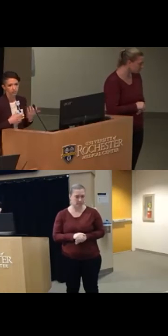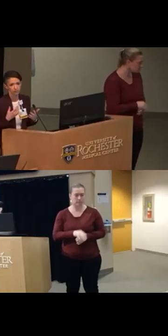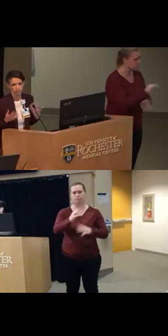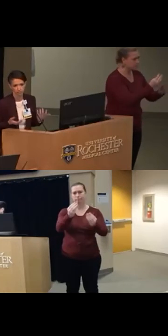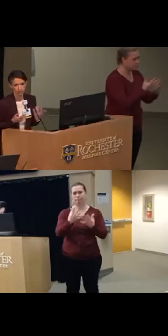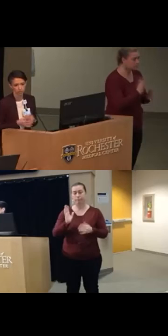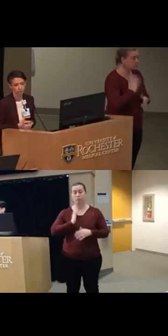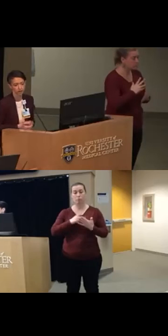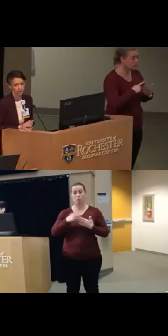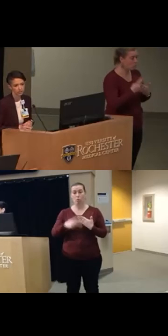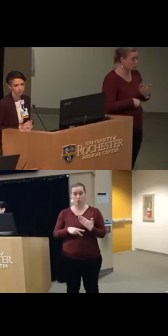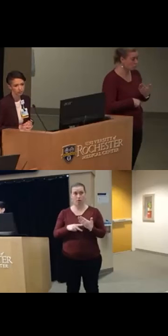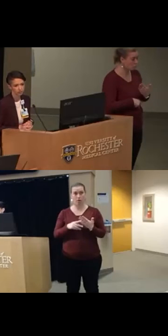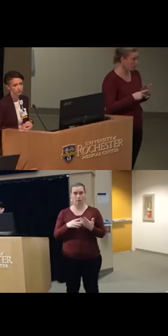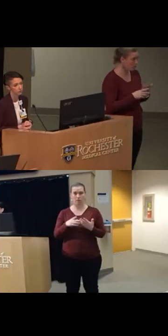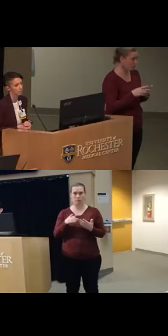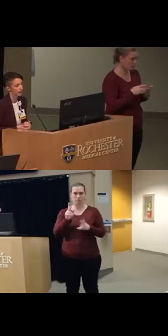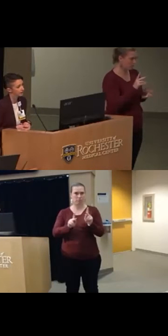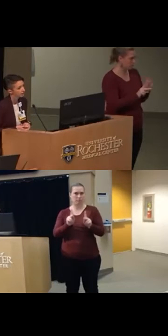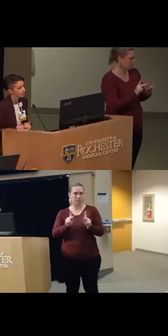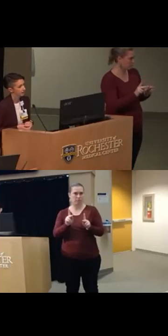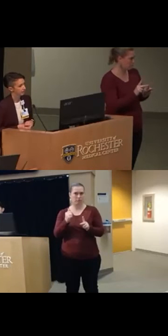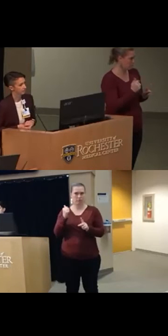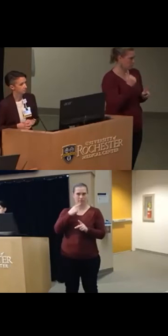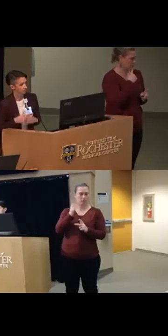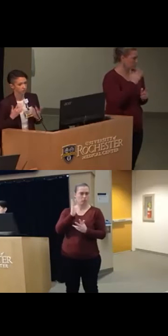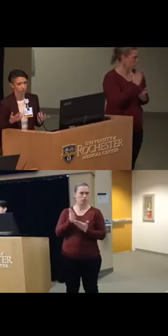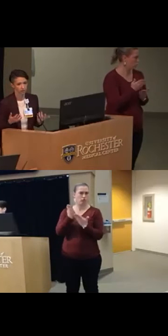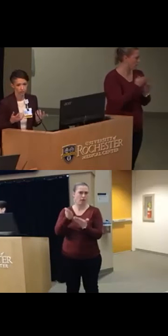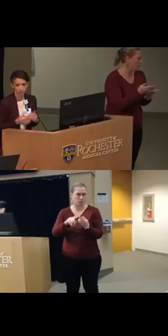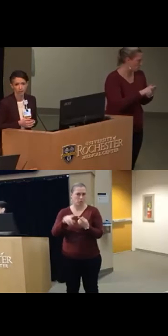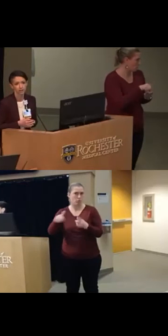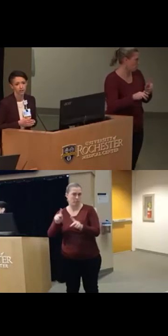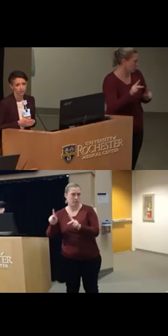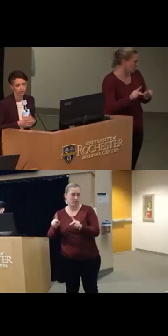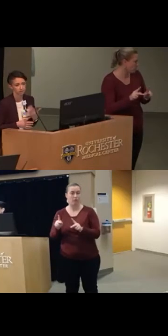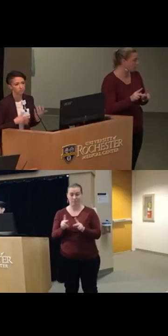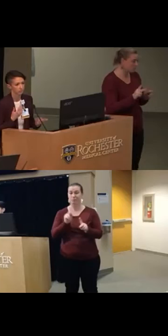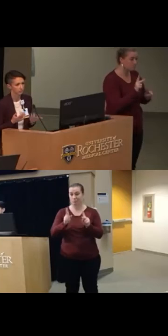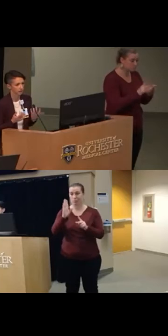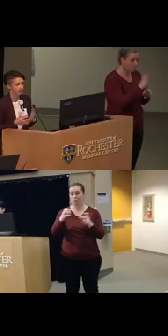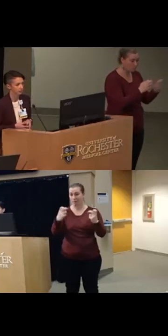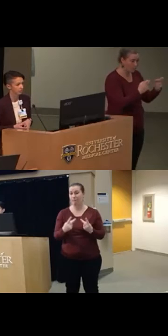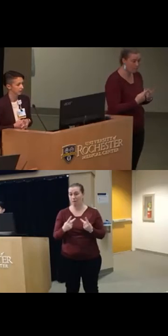people would recommend us to others people do come back in subsequent years when another maybe uh